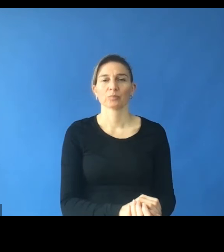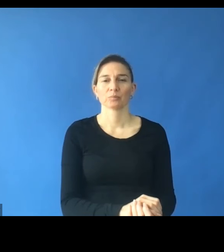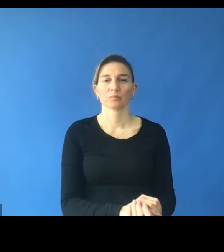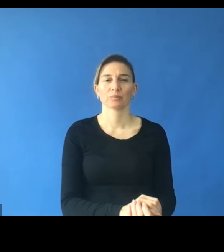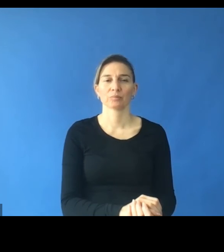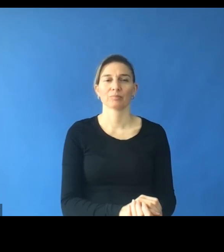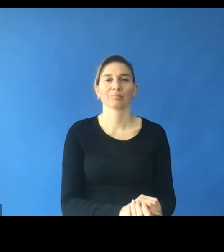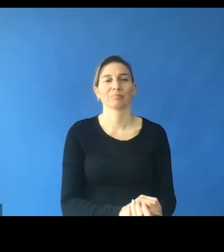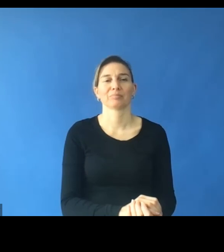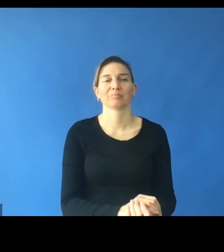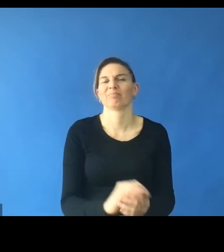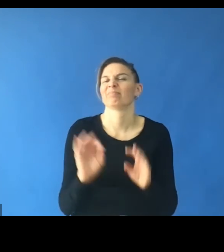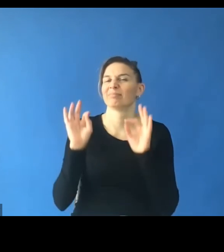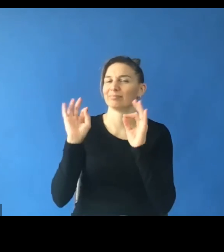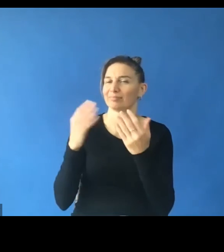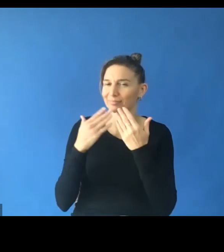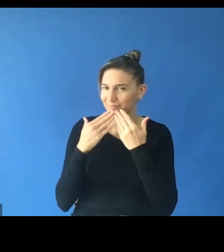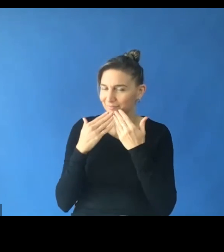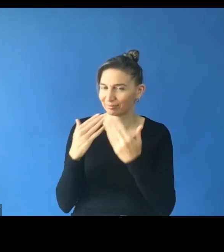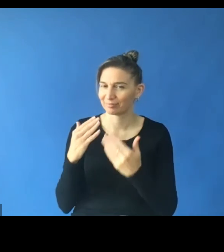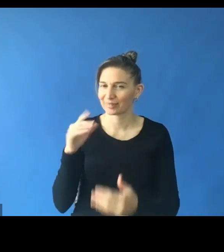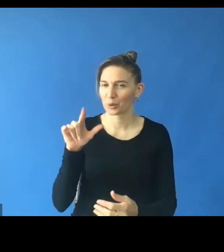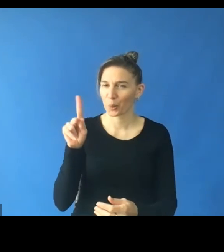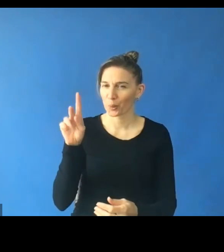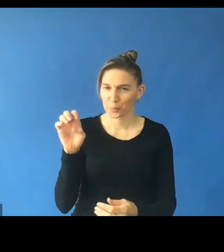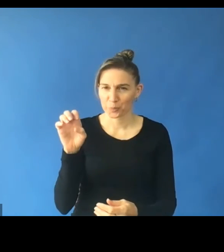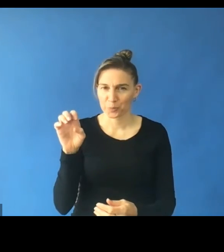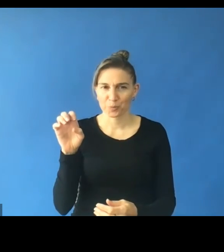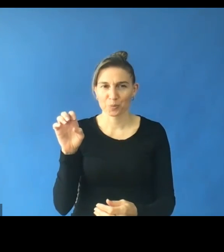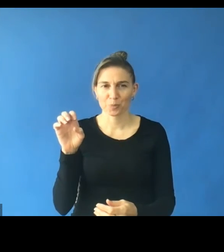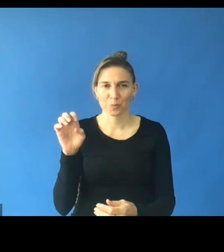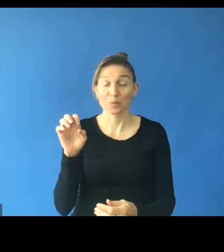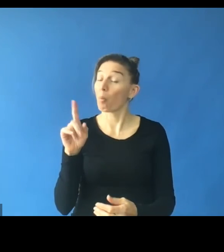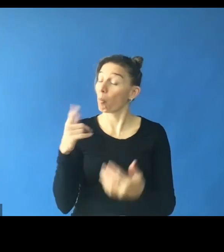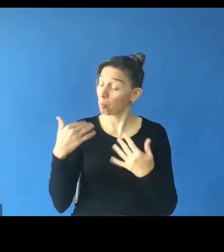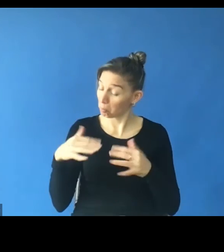Thank you. I'm glad that we held enough meetings to choose the right name.